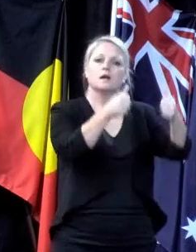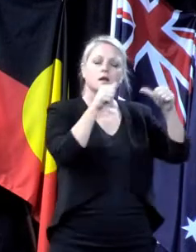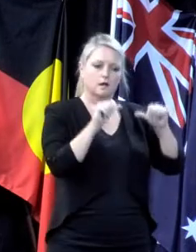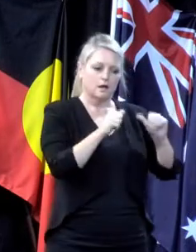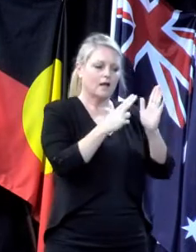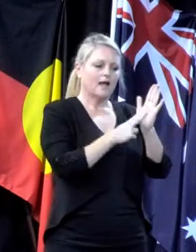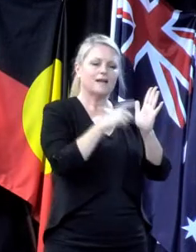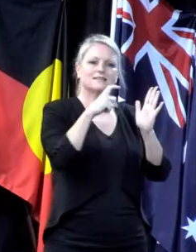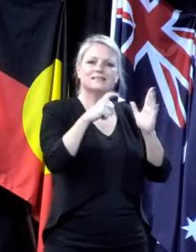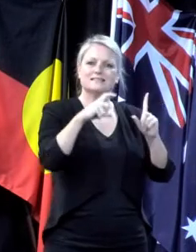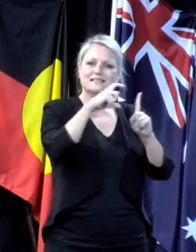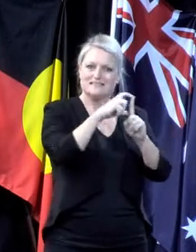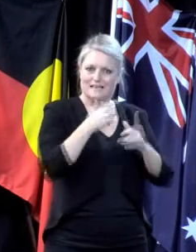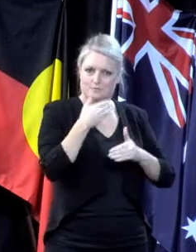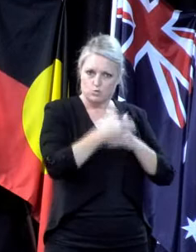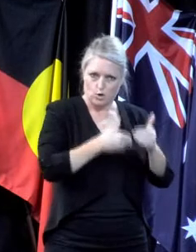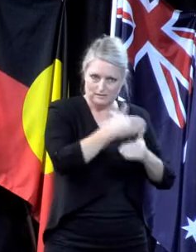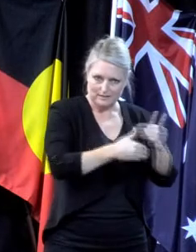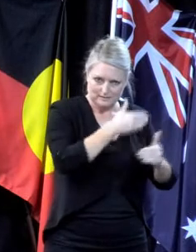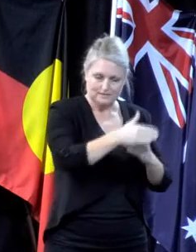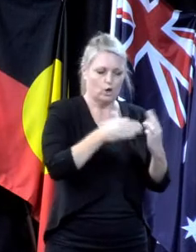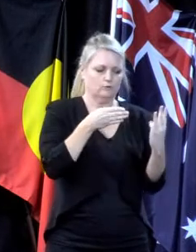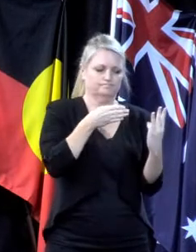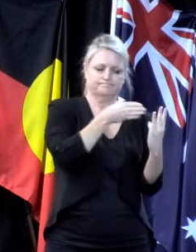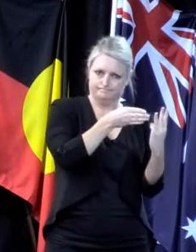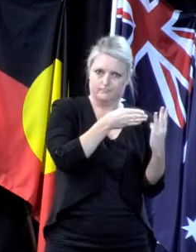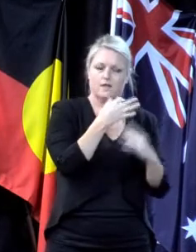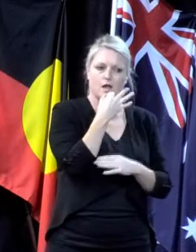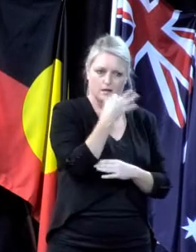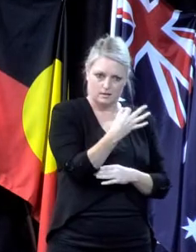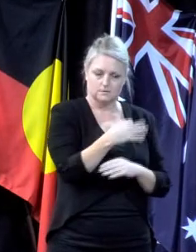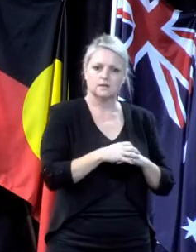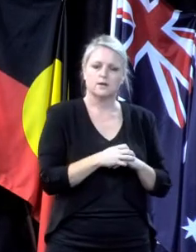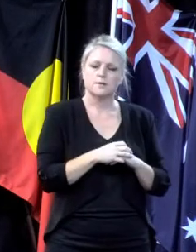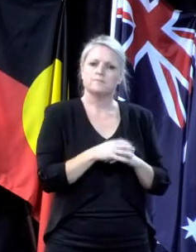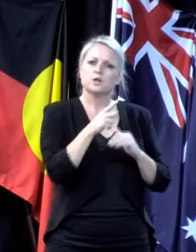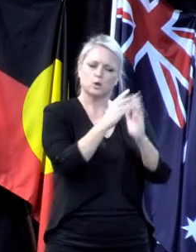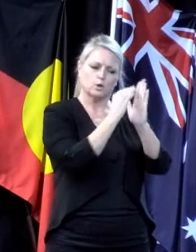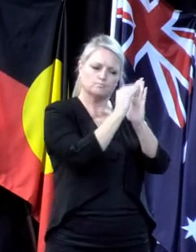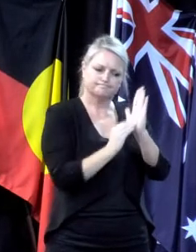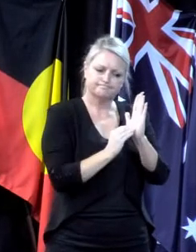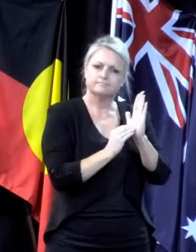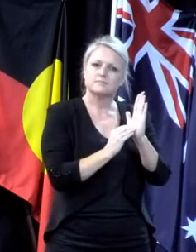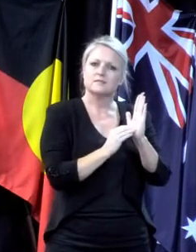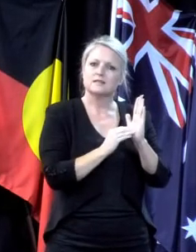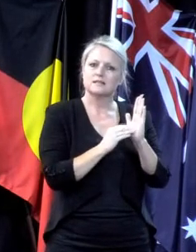Ms Swancutt, you note some challenges include the expectation